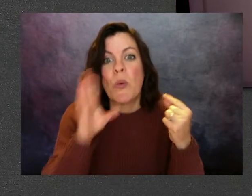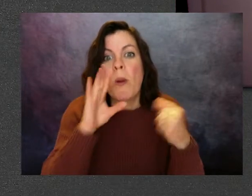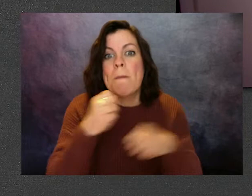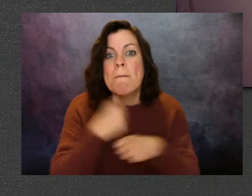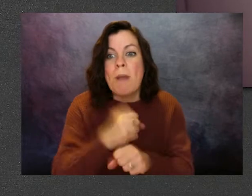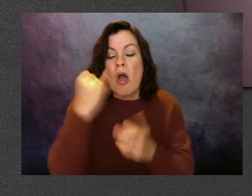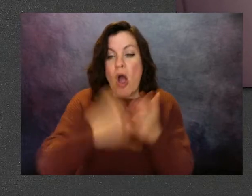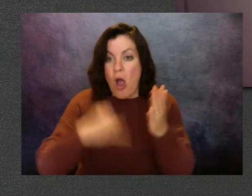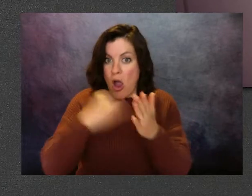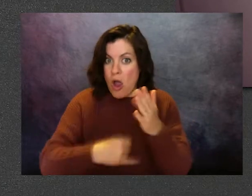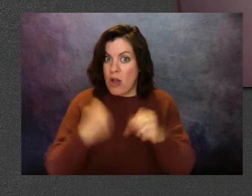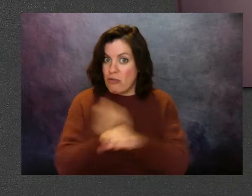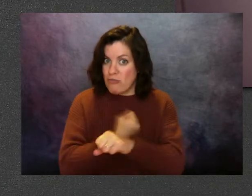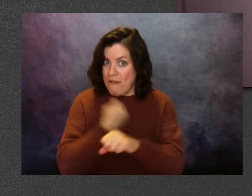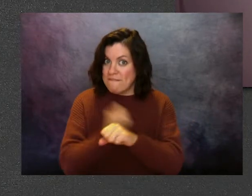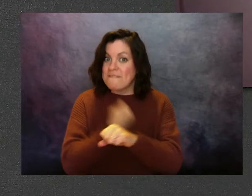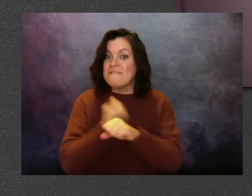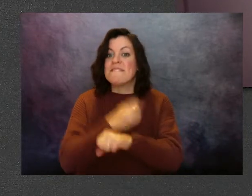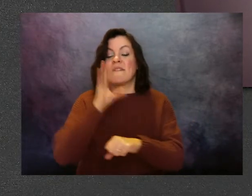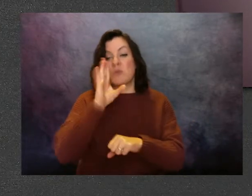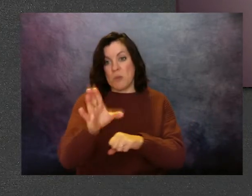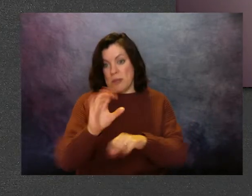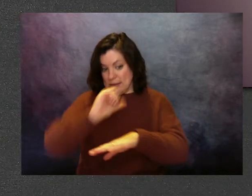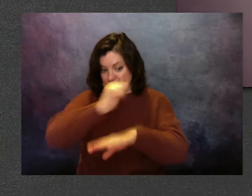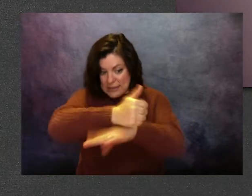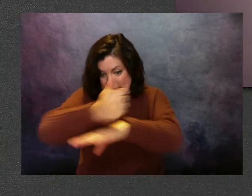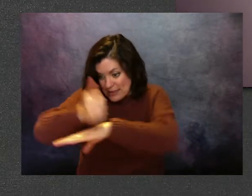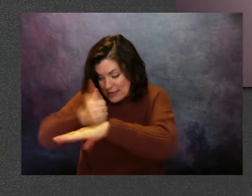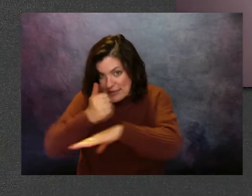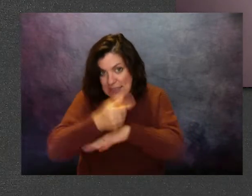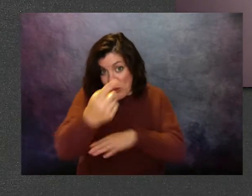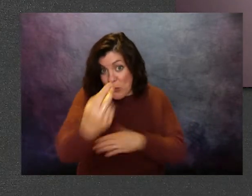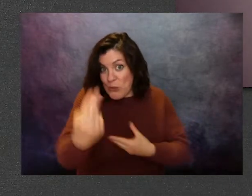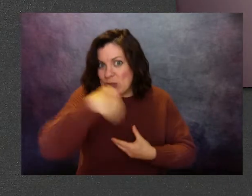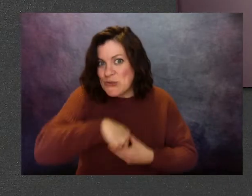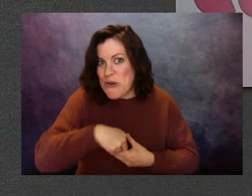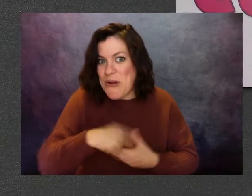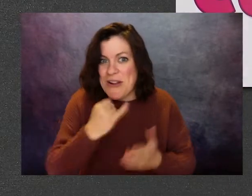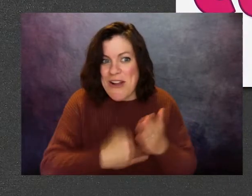And my friends can join me in just a few seconds. I'll be right back. Okay. Stay right there.